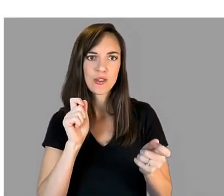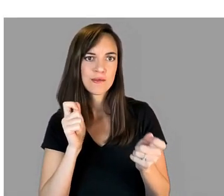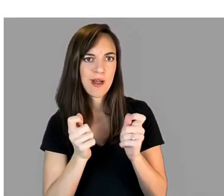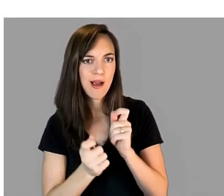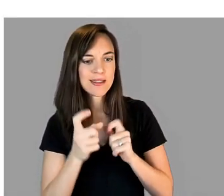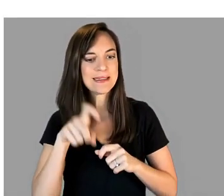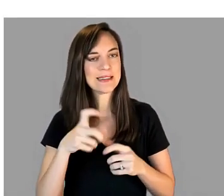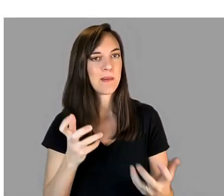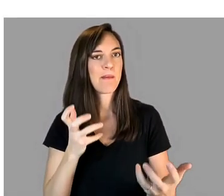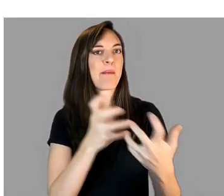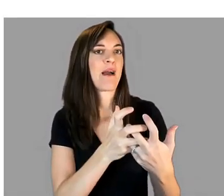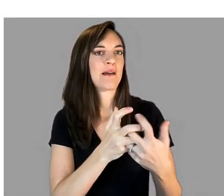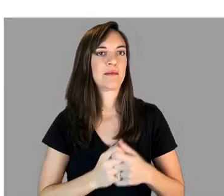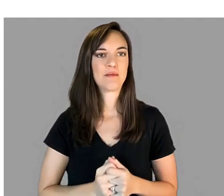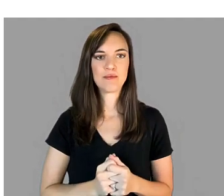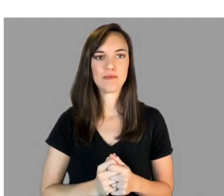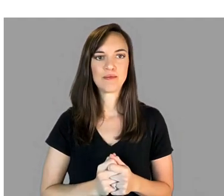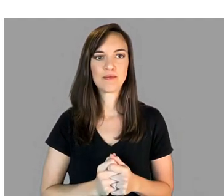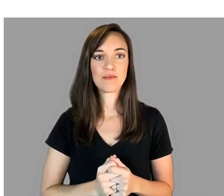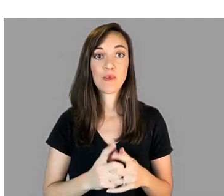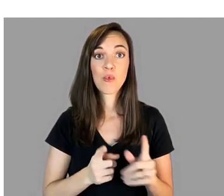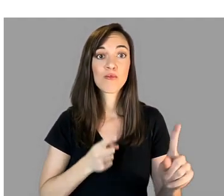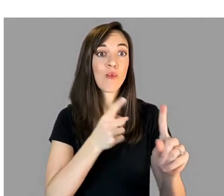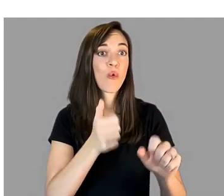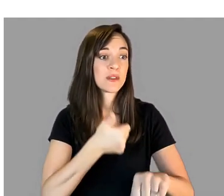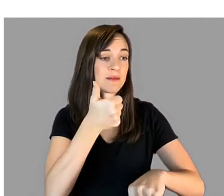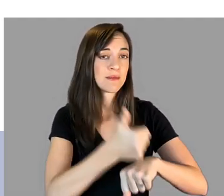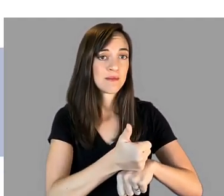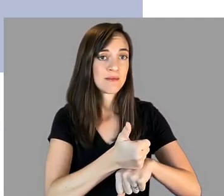educators can tailor instruction to meet the needs of all learners.